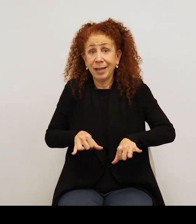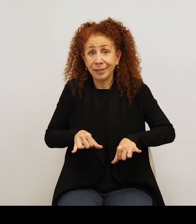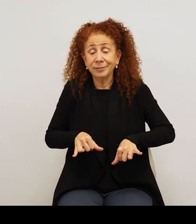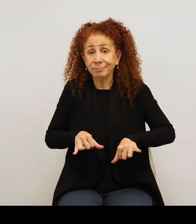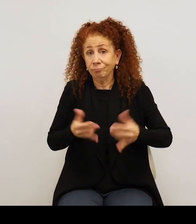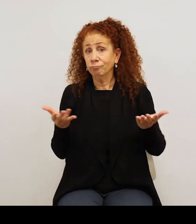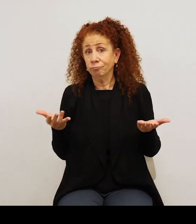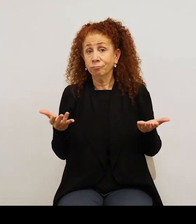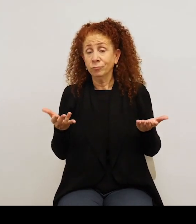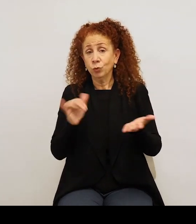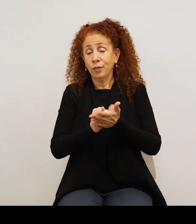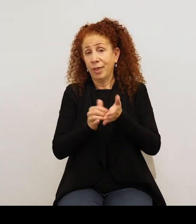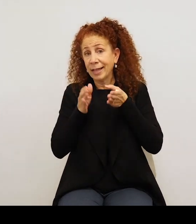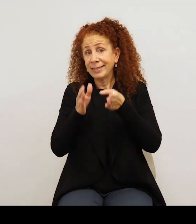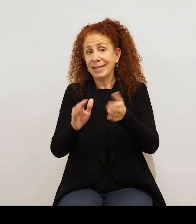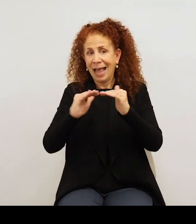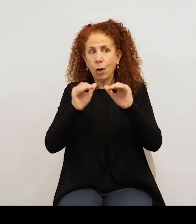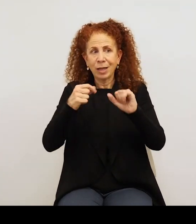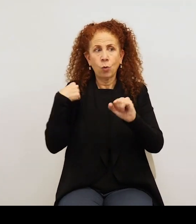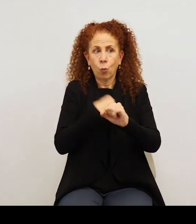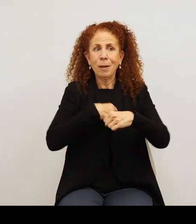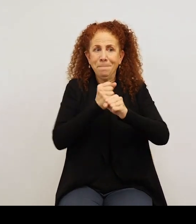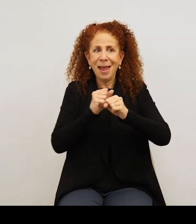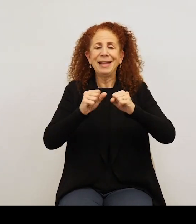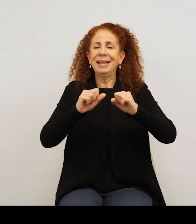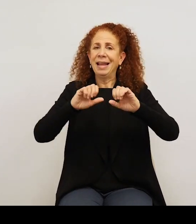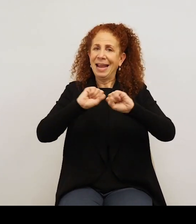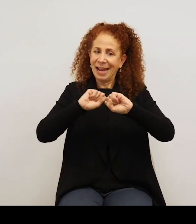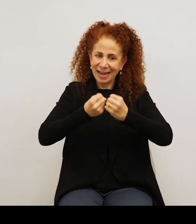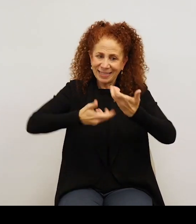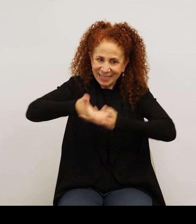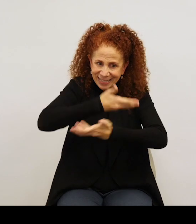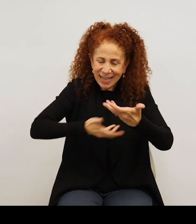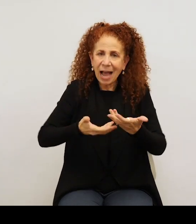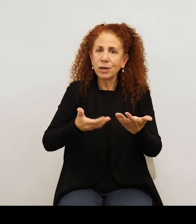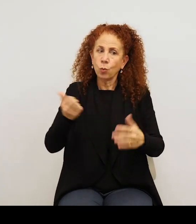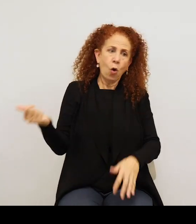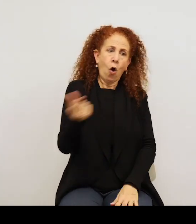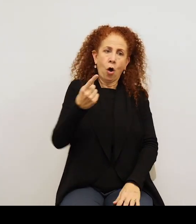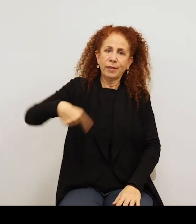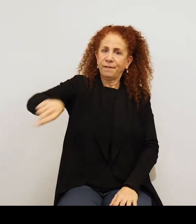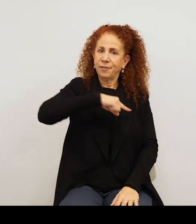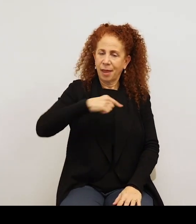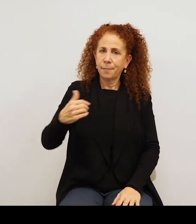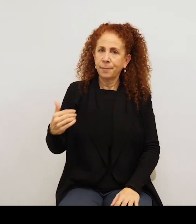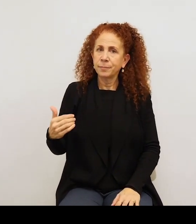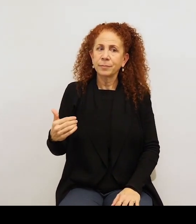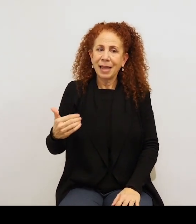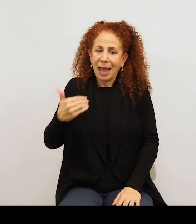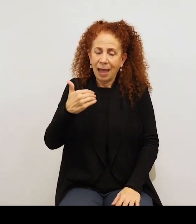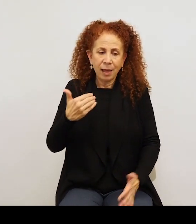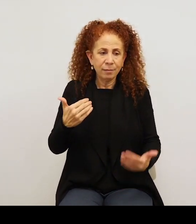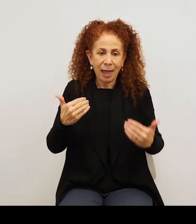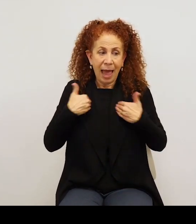So in that sense, how can we create a society where all of them have the possibility to be,